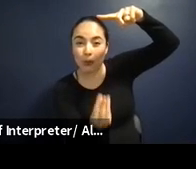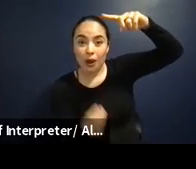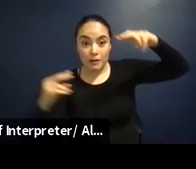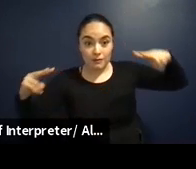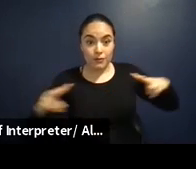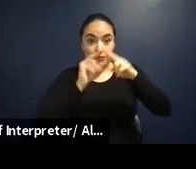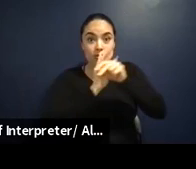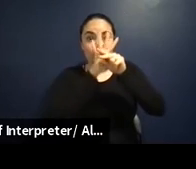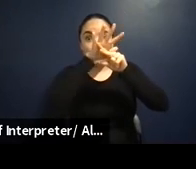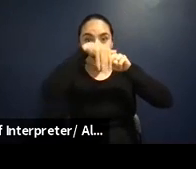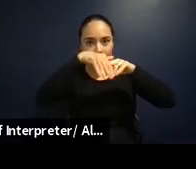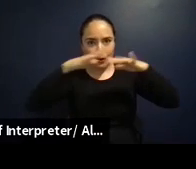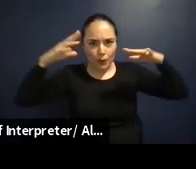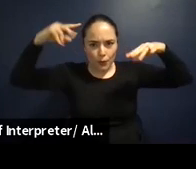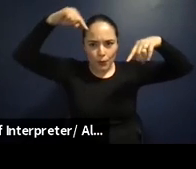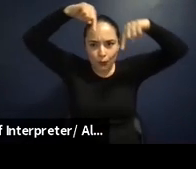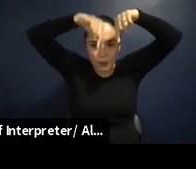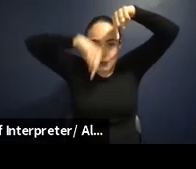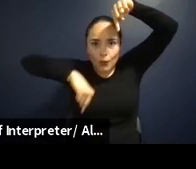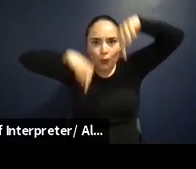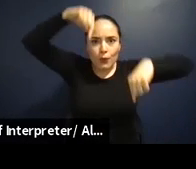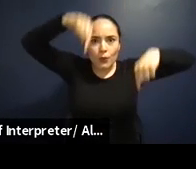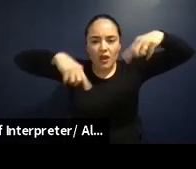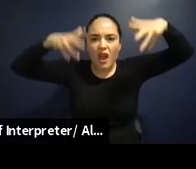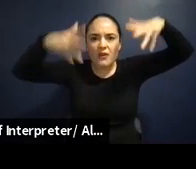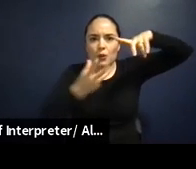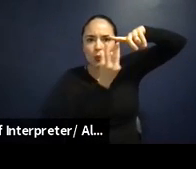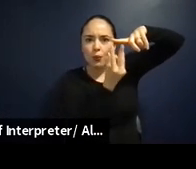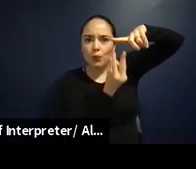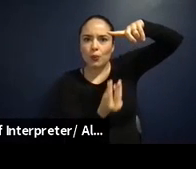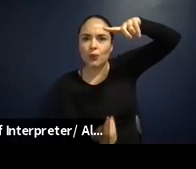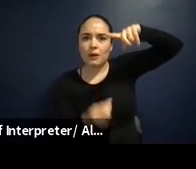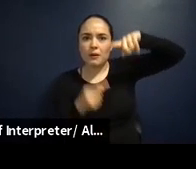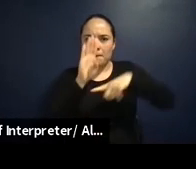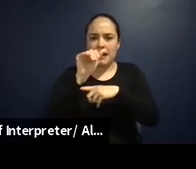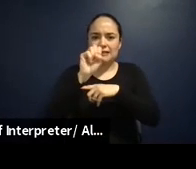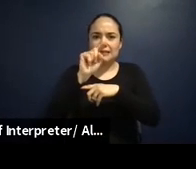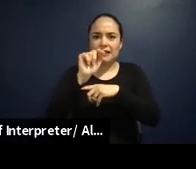in the corner. So did you want to talk about that? [Kim]: Yeah, I love basalt columns. Those actually form